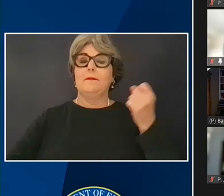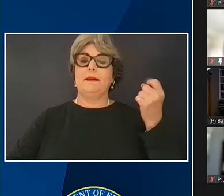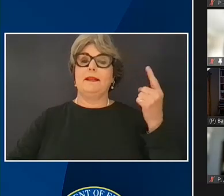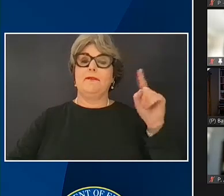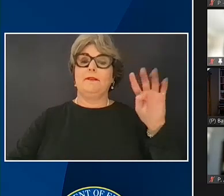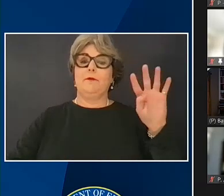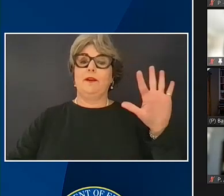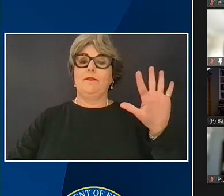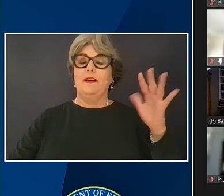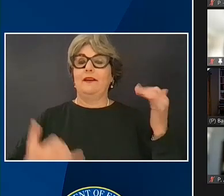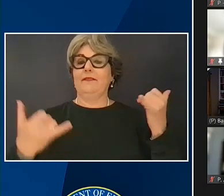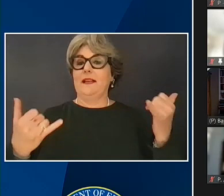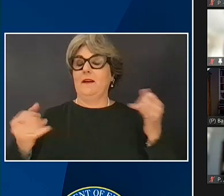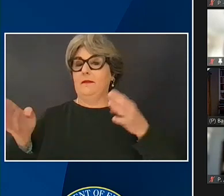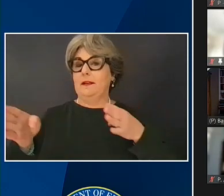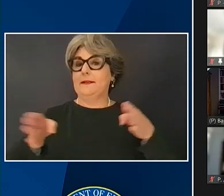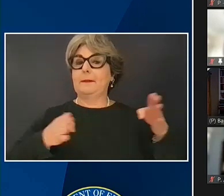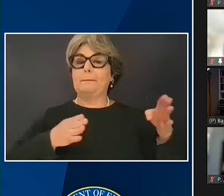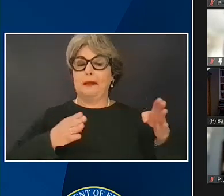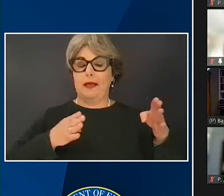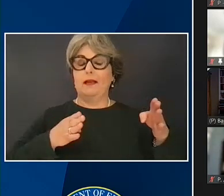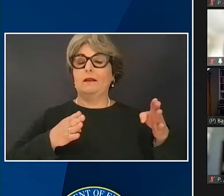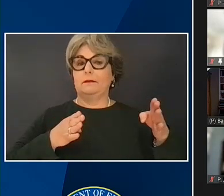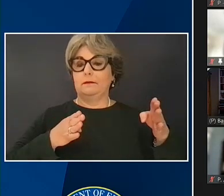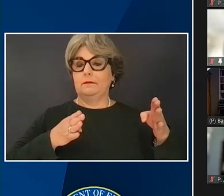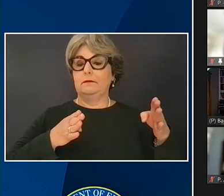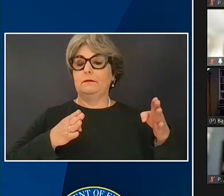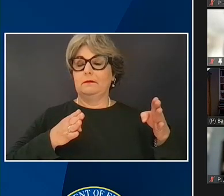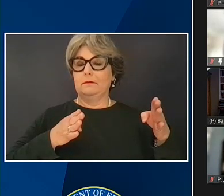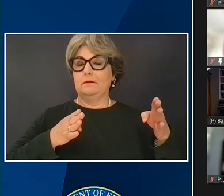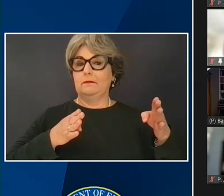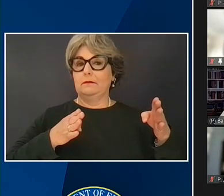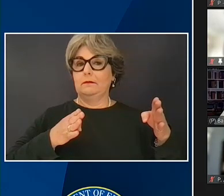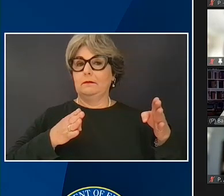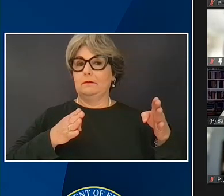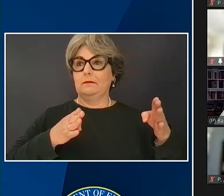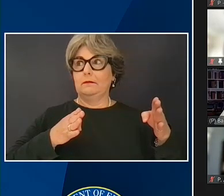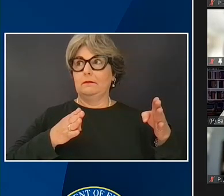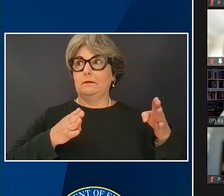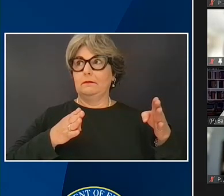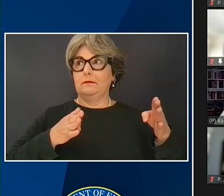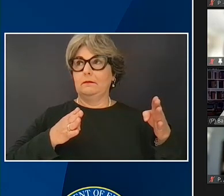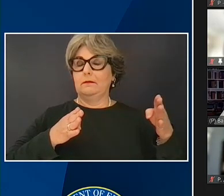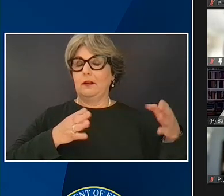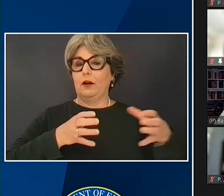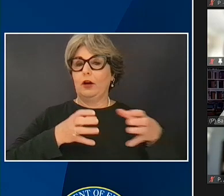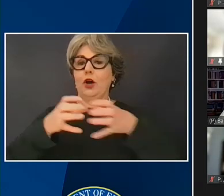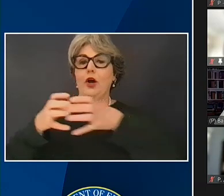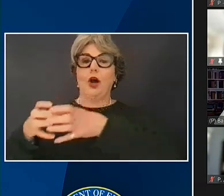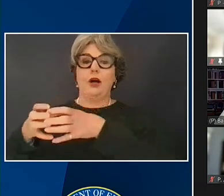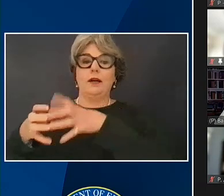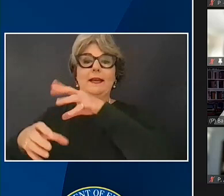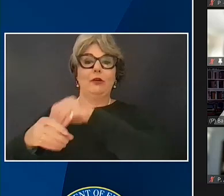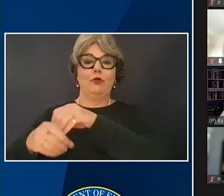Let's plan on all doing this caucus. We will incorporate the lunch break during